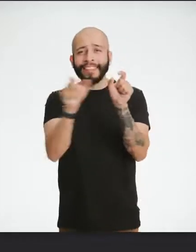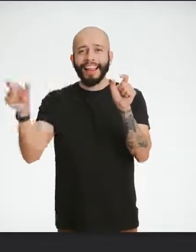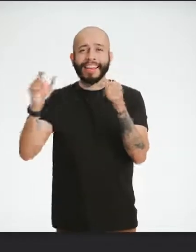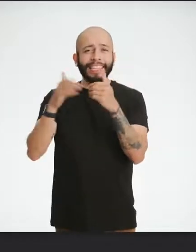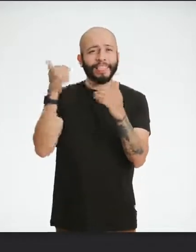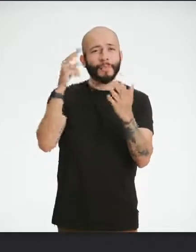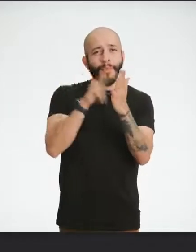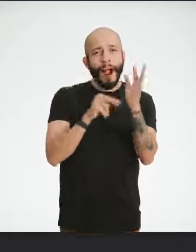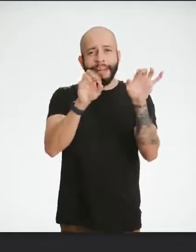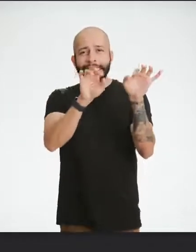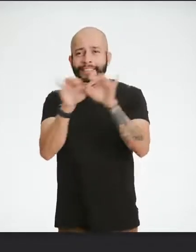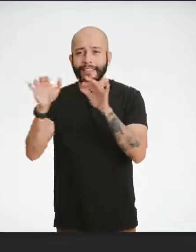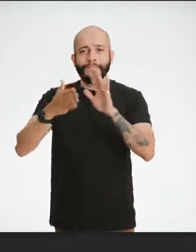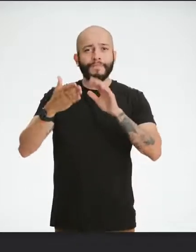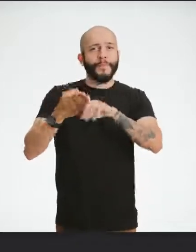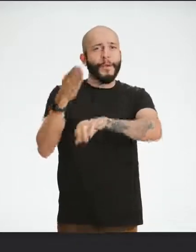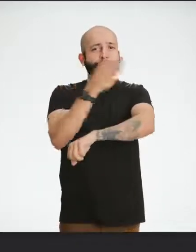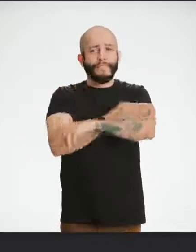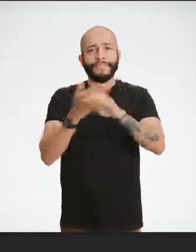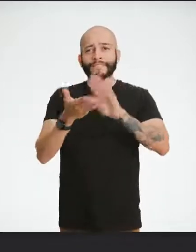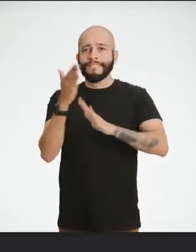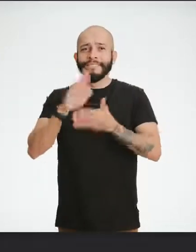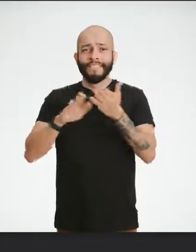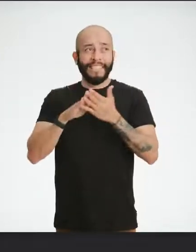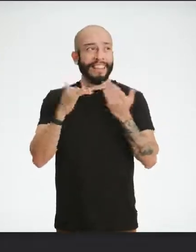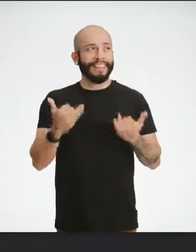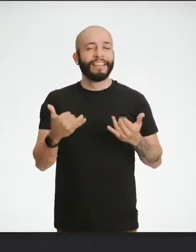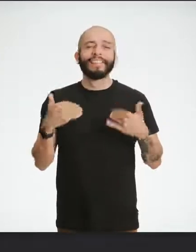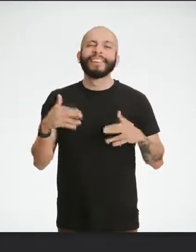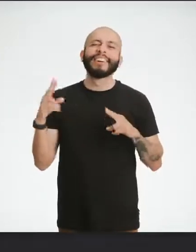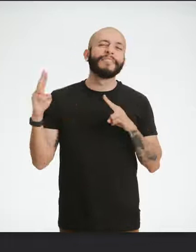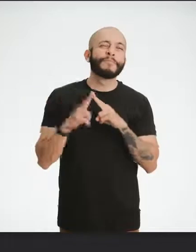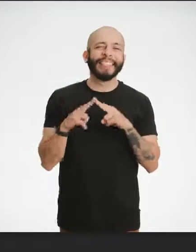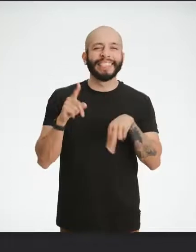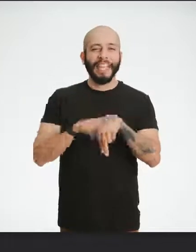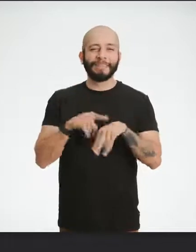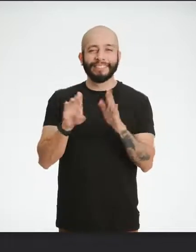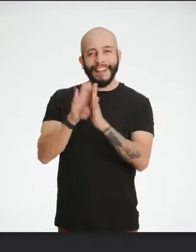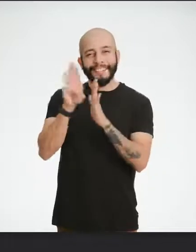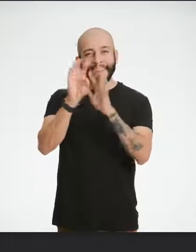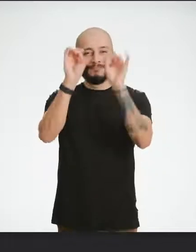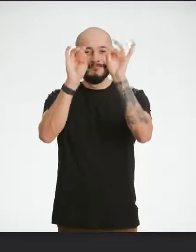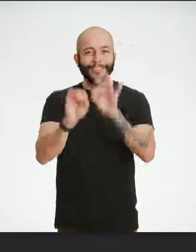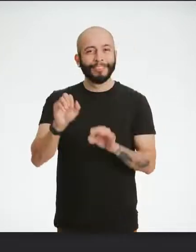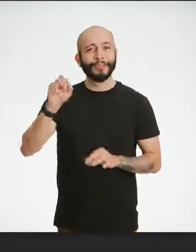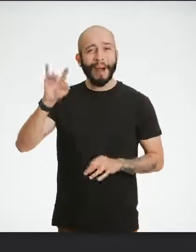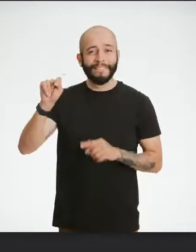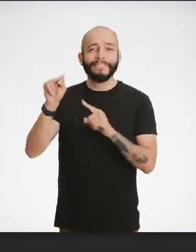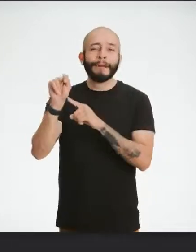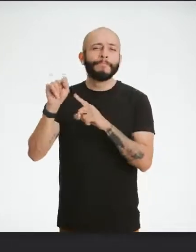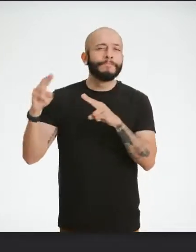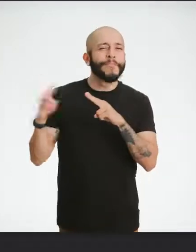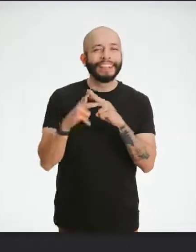easier to read and write, and improvements in concurrency, there has never been a better time to develop in Swift.